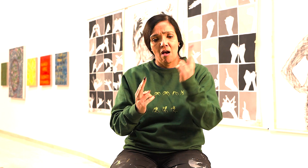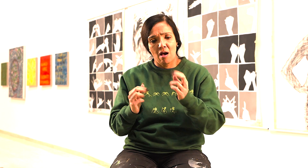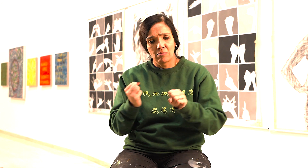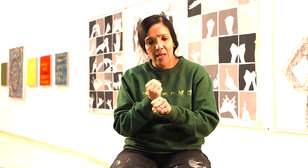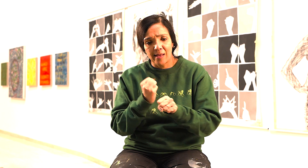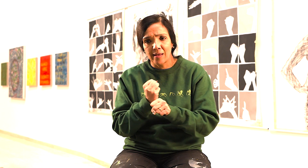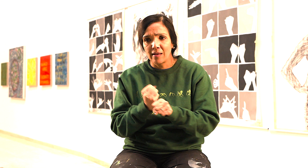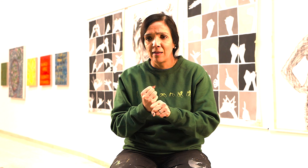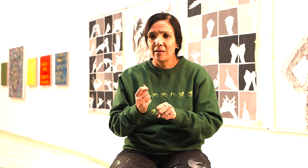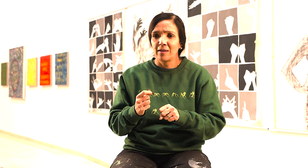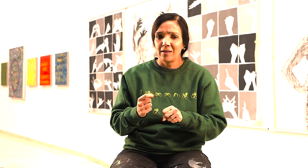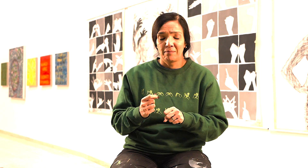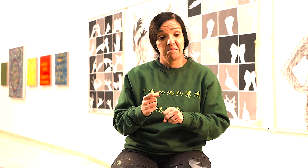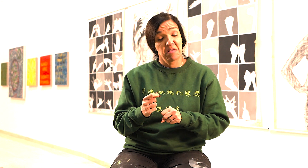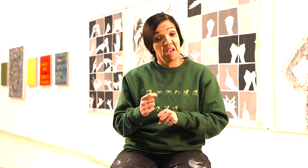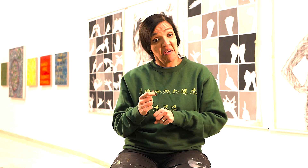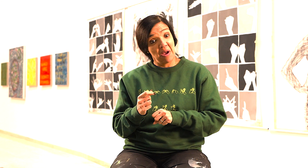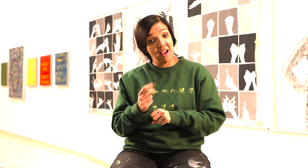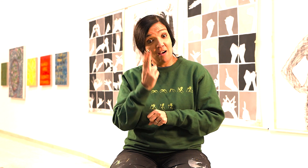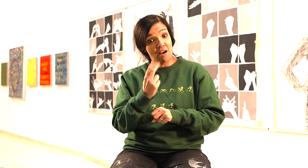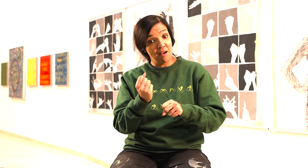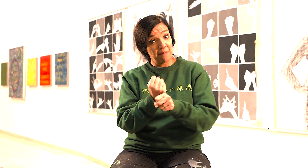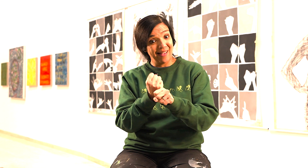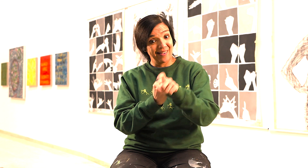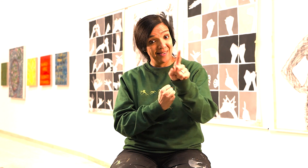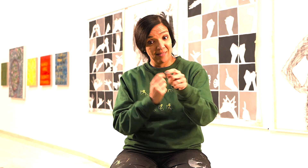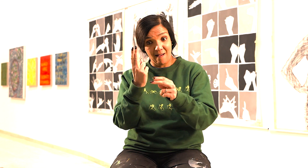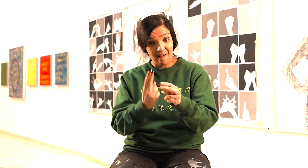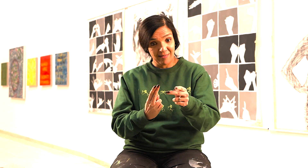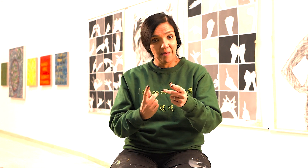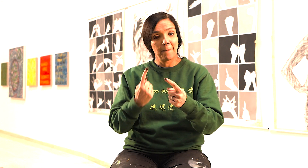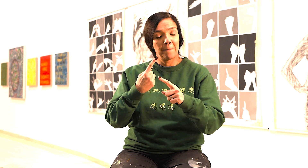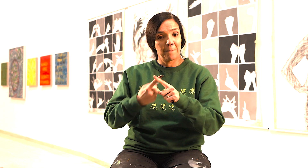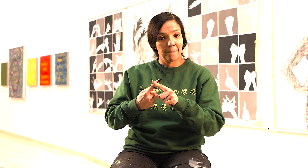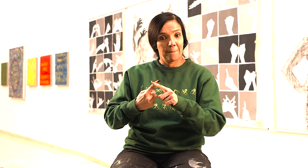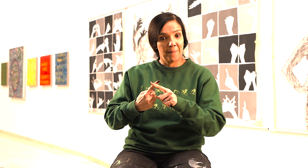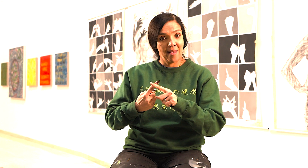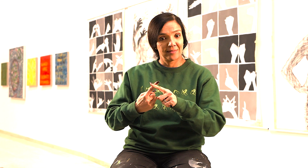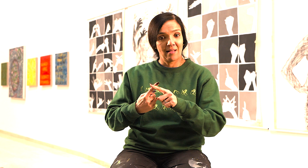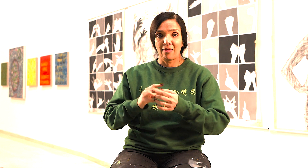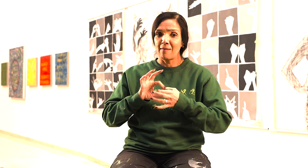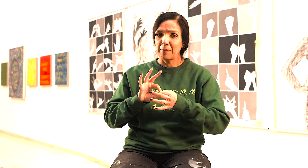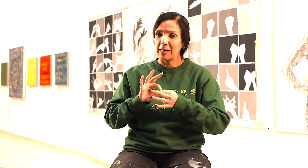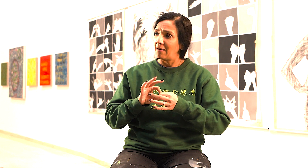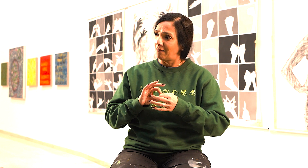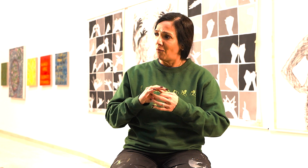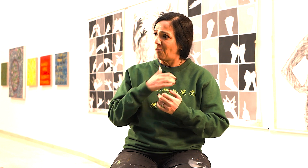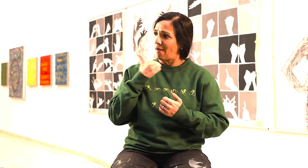and they did a lot of art making, and the art making, plus the therapy,